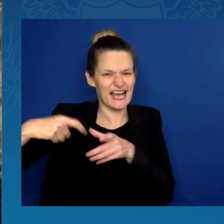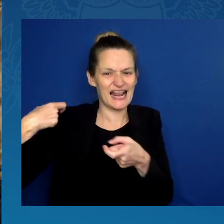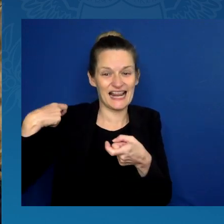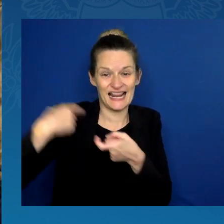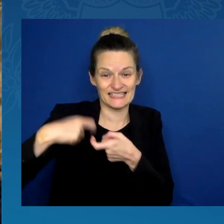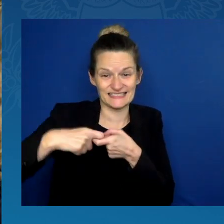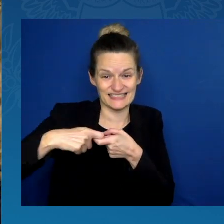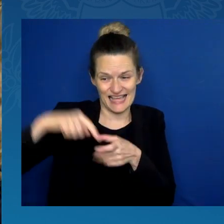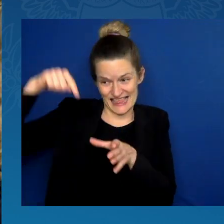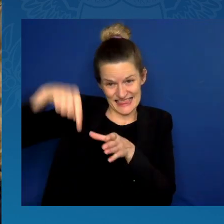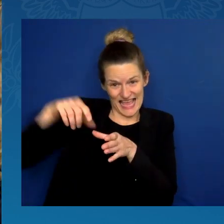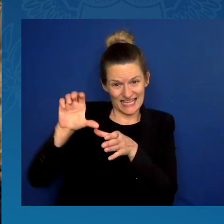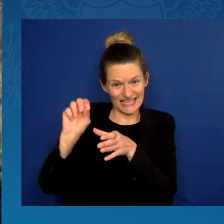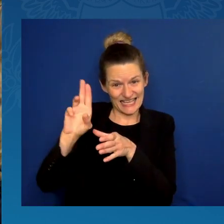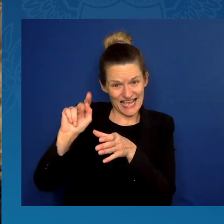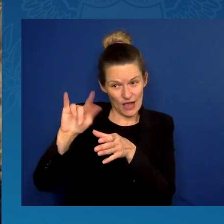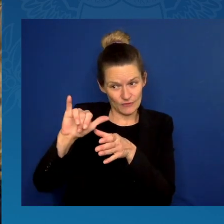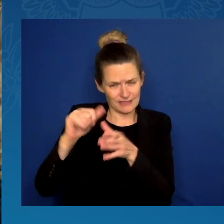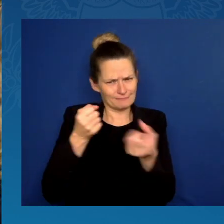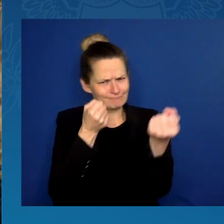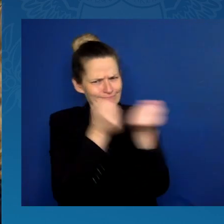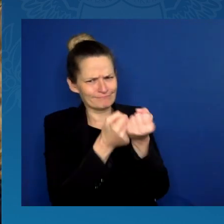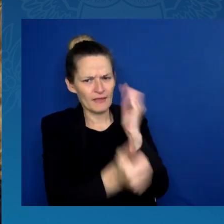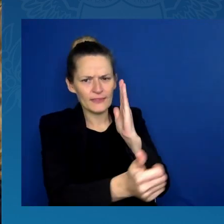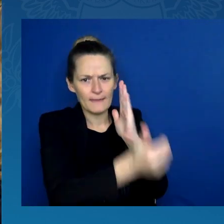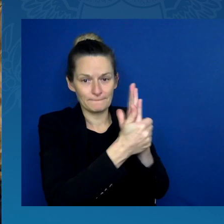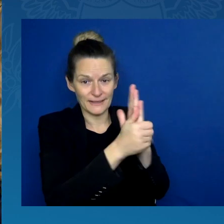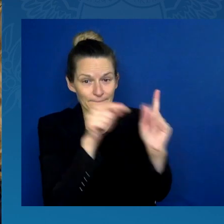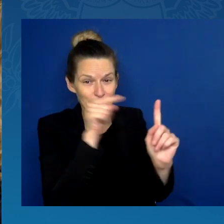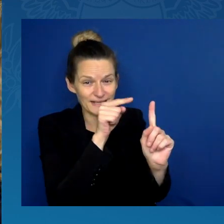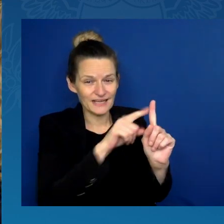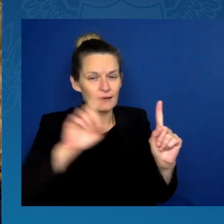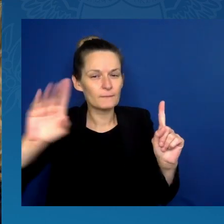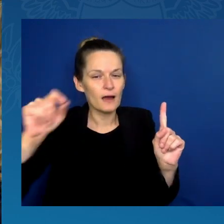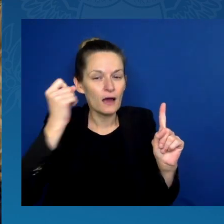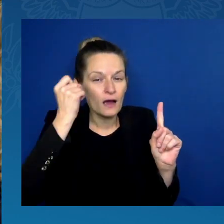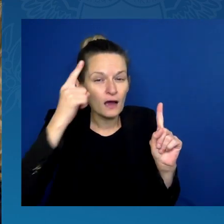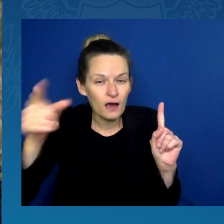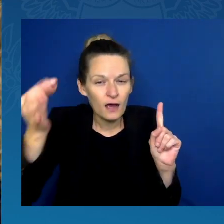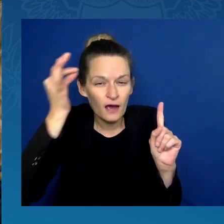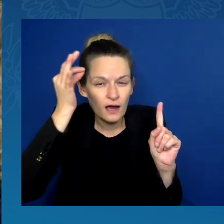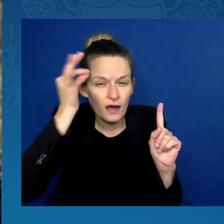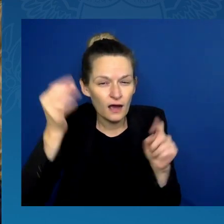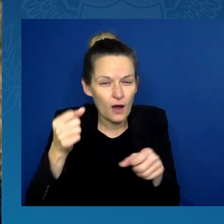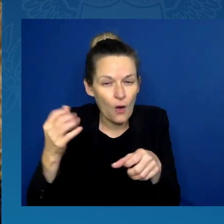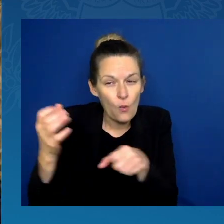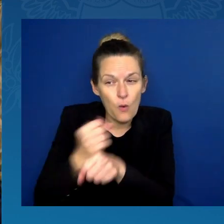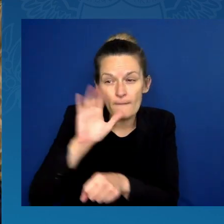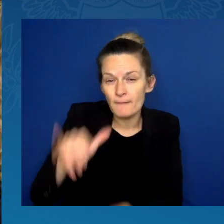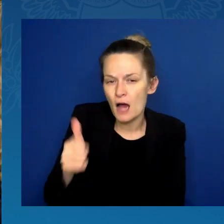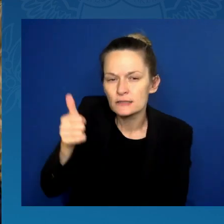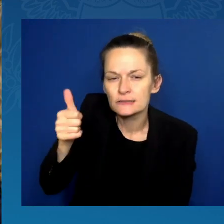but they only won by ten votes. On August 2nd, 2022,